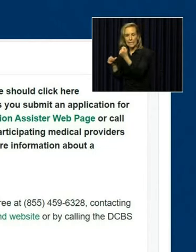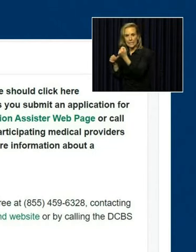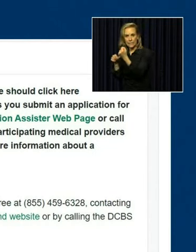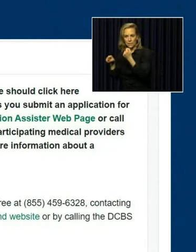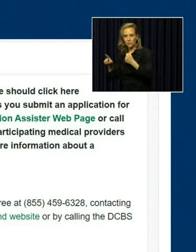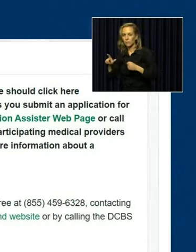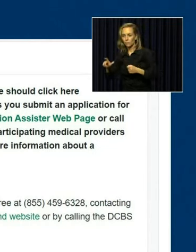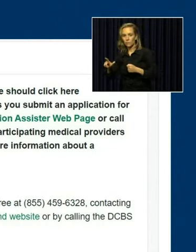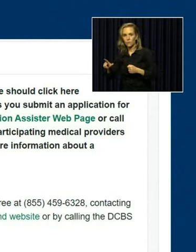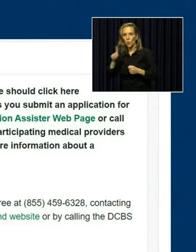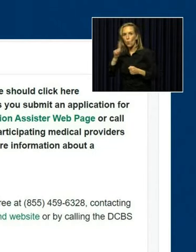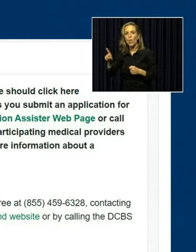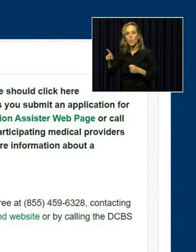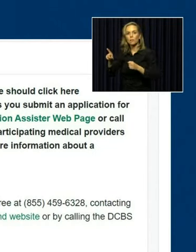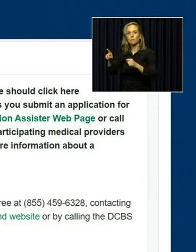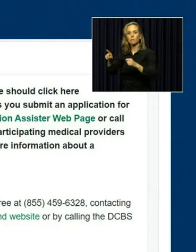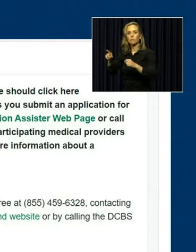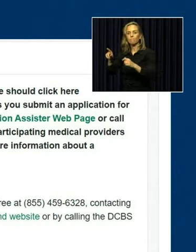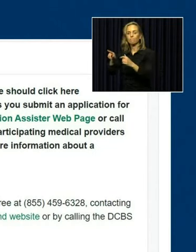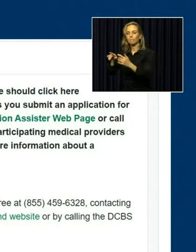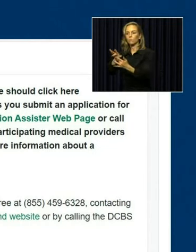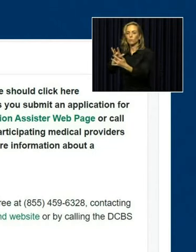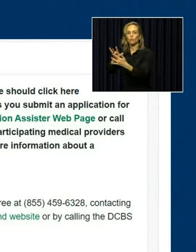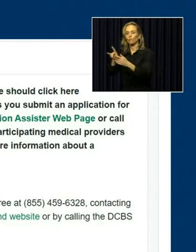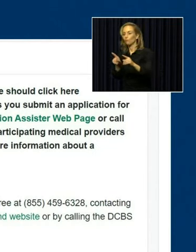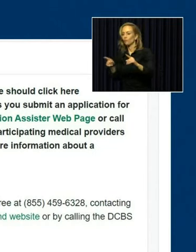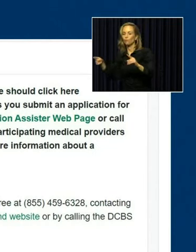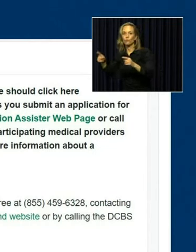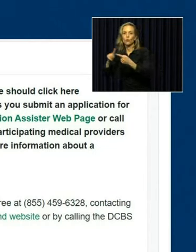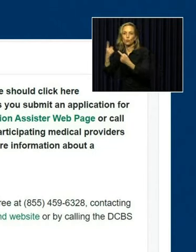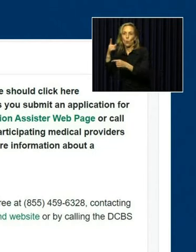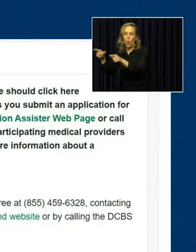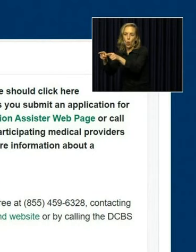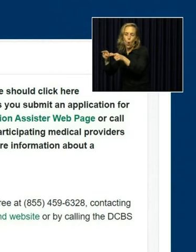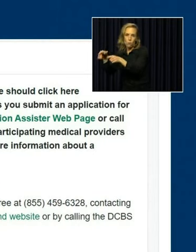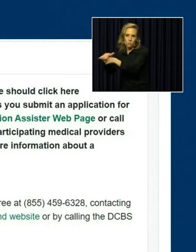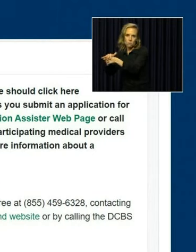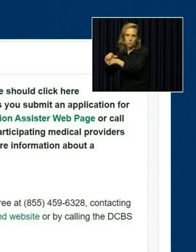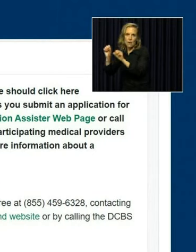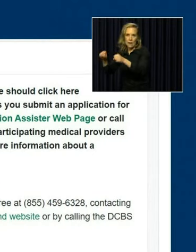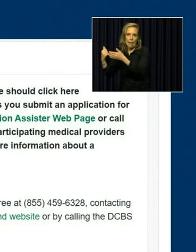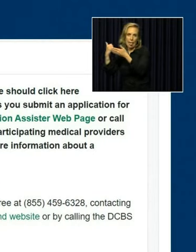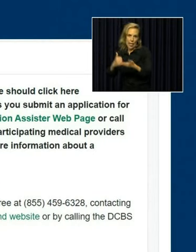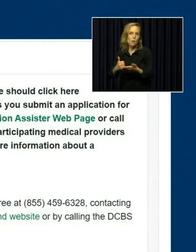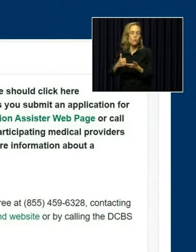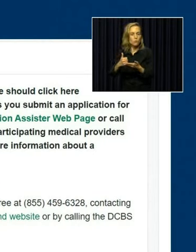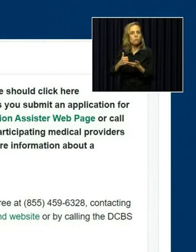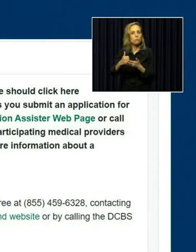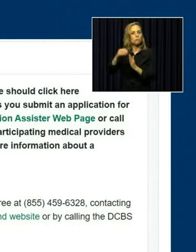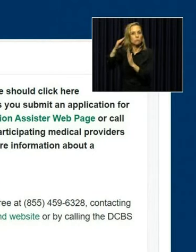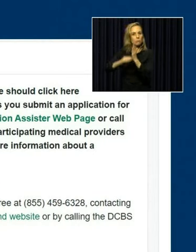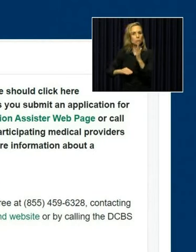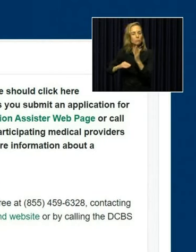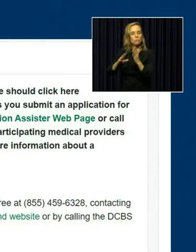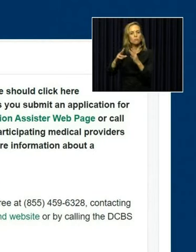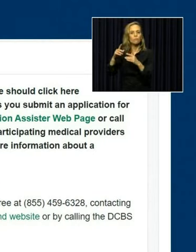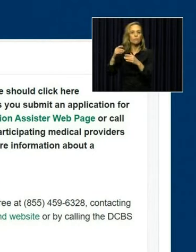THE CALLS ARE ANSWERED BETWEEN 8:00 AND 5:00 MONDAY THROUGH FRIDAY. THAT'S EASTERN TIME. 9:00 TO 2:00 ON SATURDAYS.